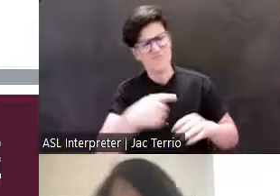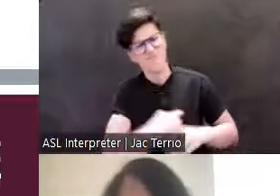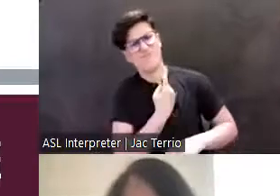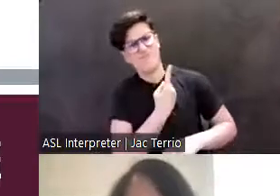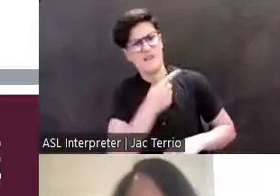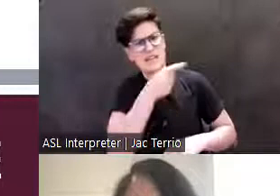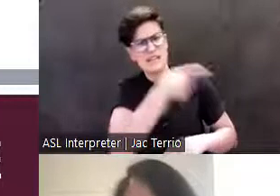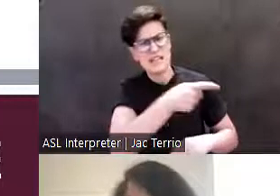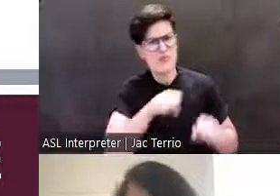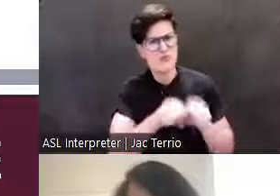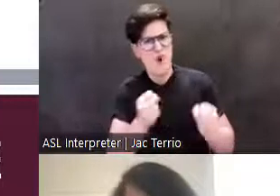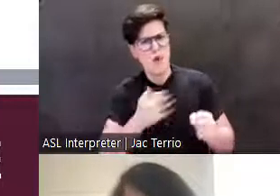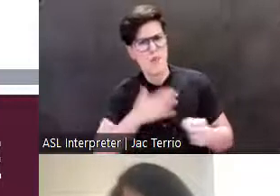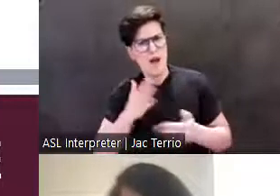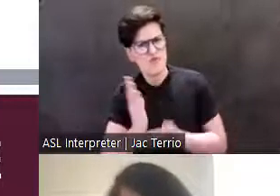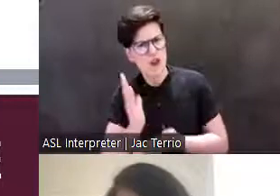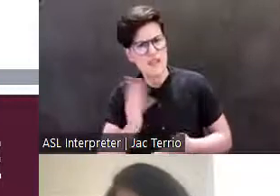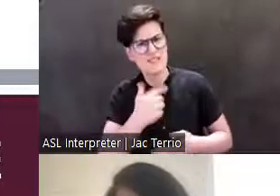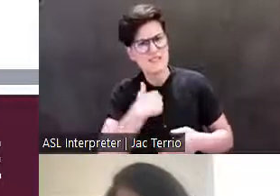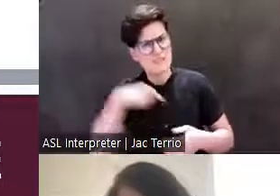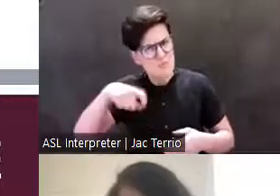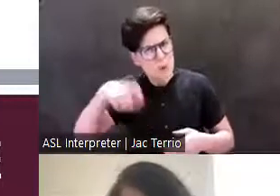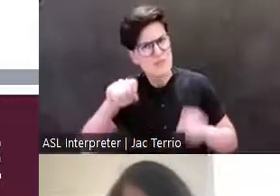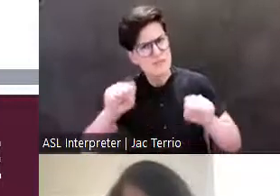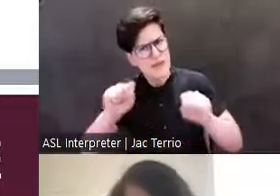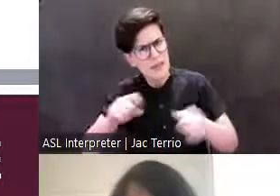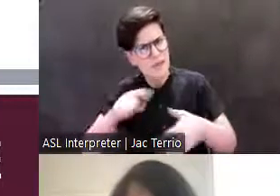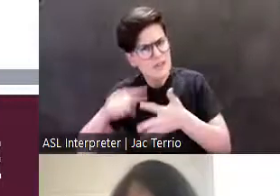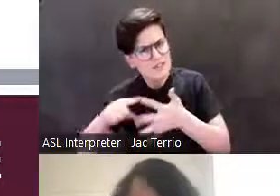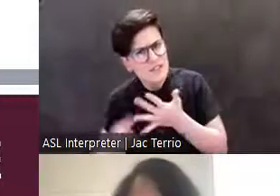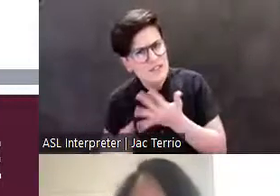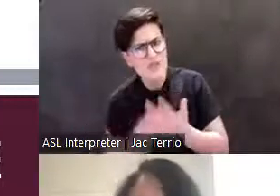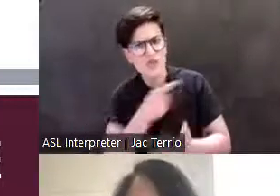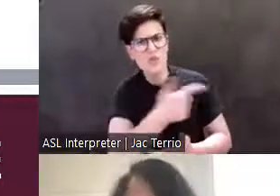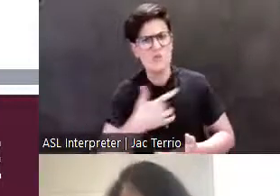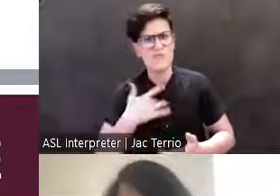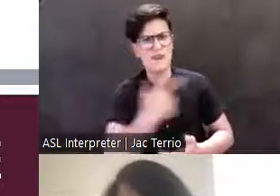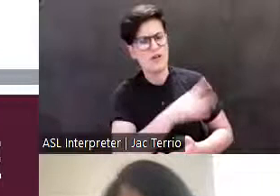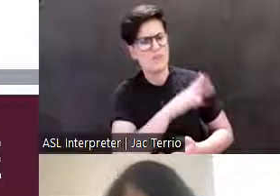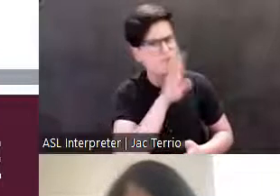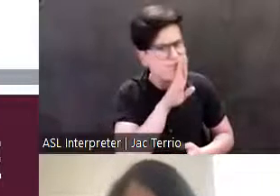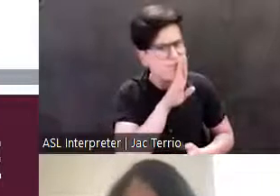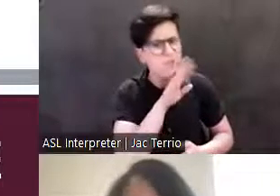owner, or any sort of violation in housing that you think may have occurred, you do have rights.